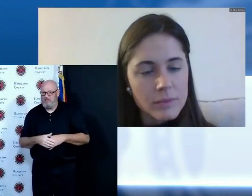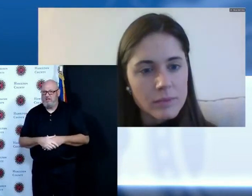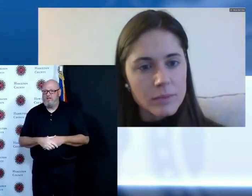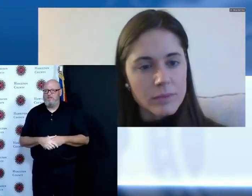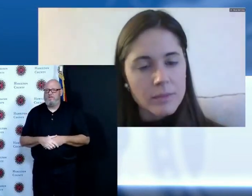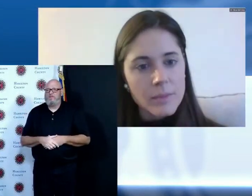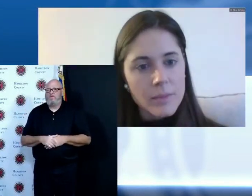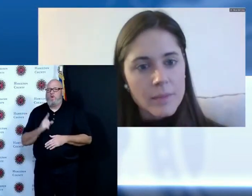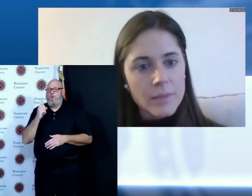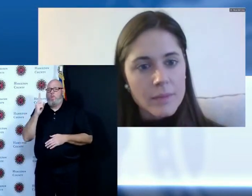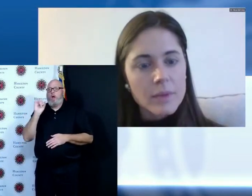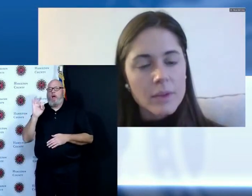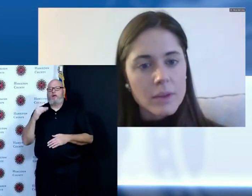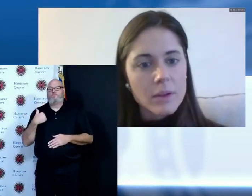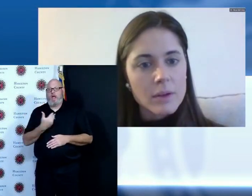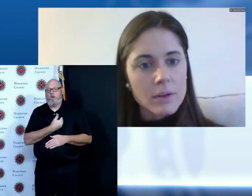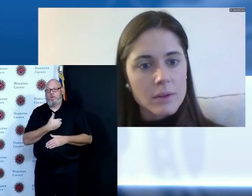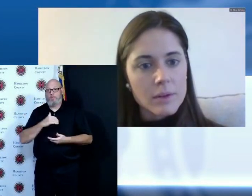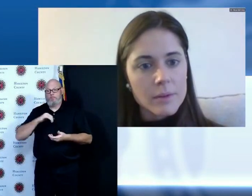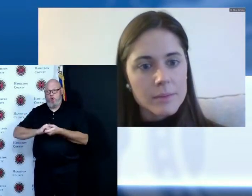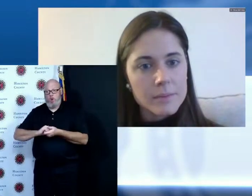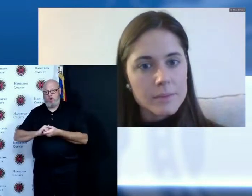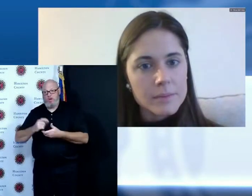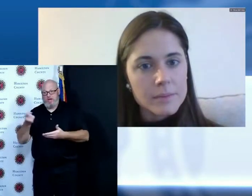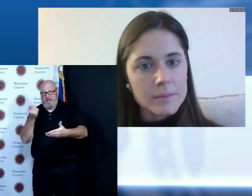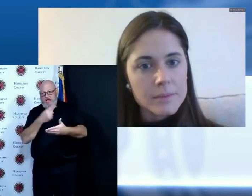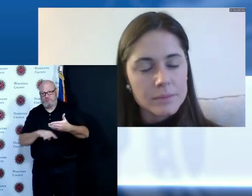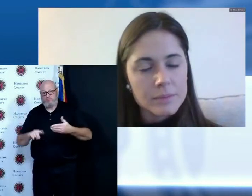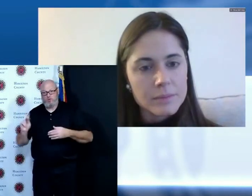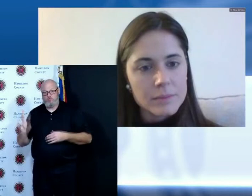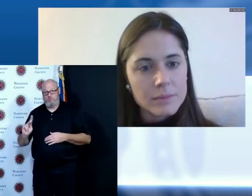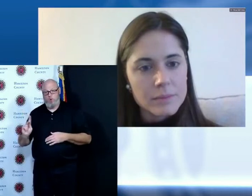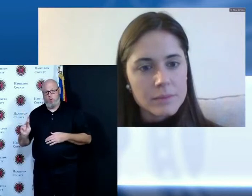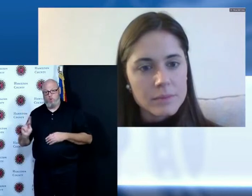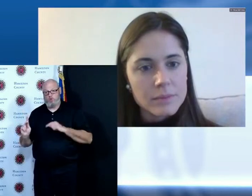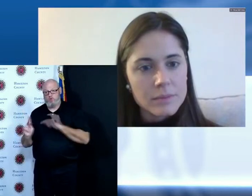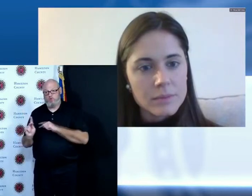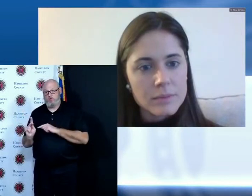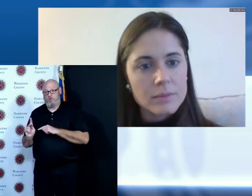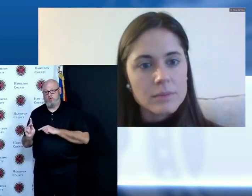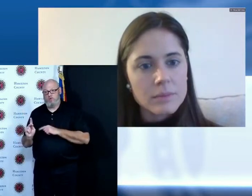and have question we're starting to hear more about the possibility of a need for a third shot